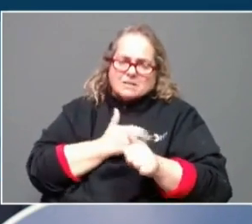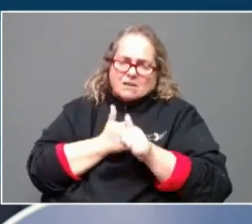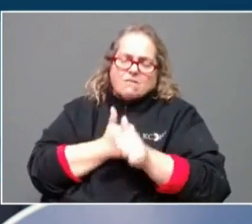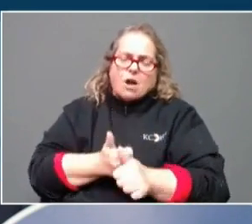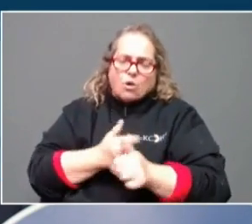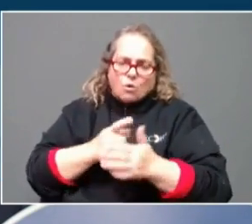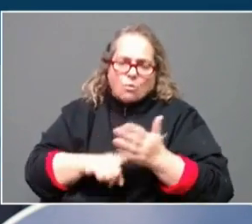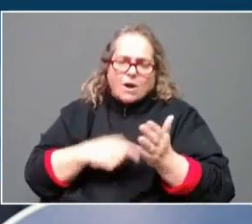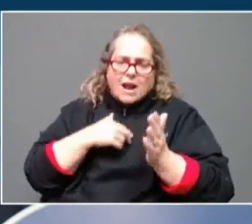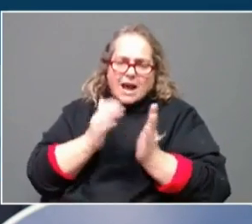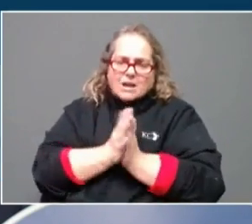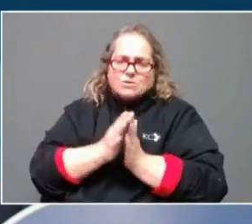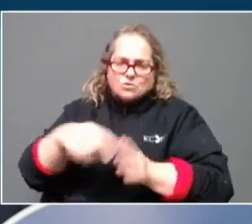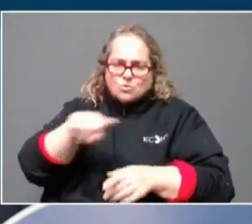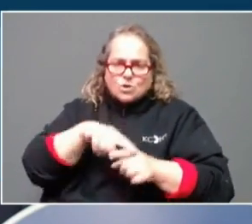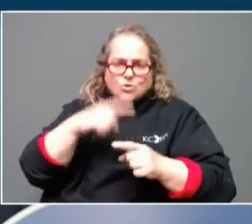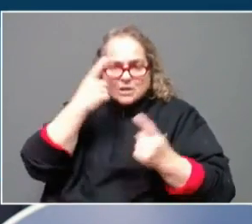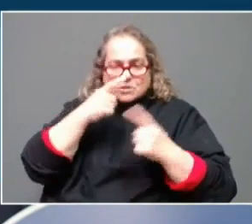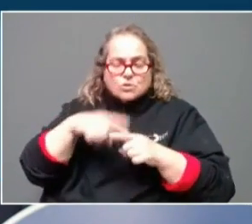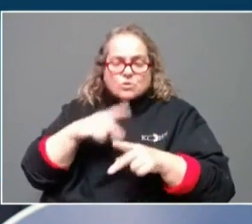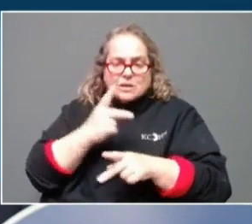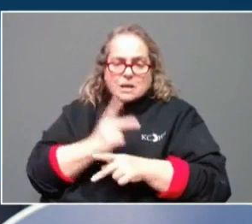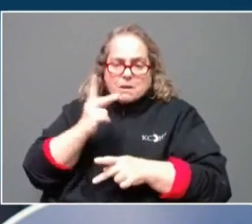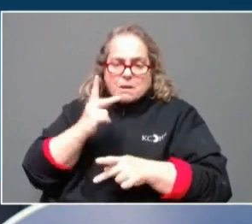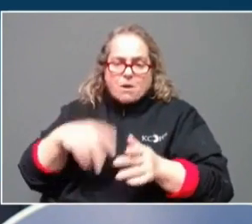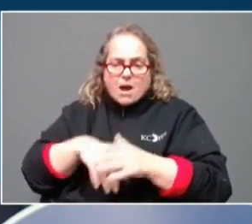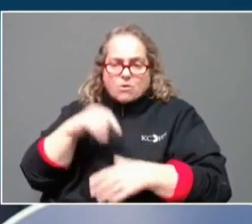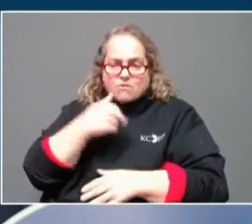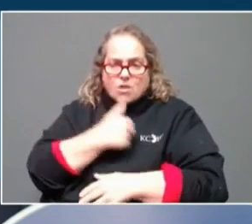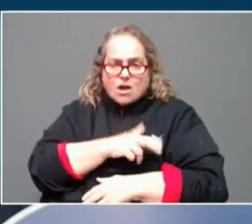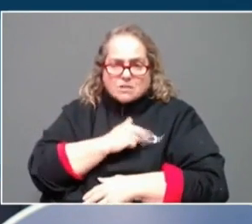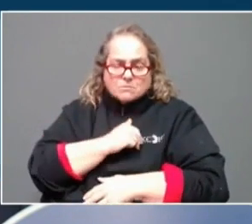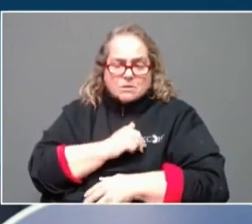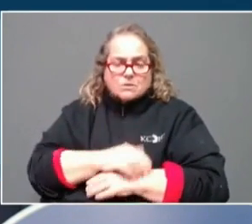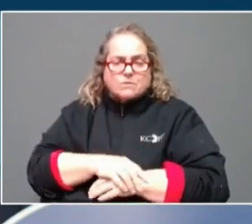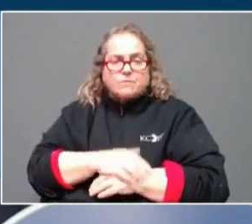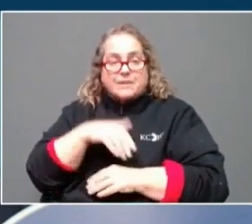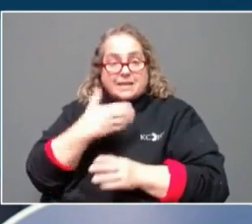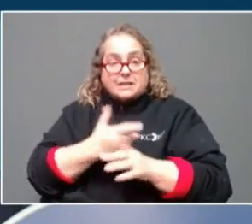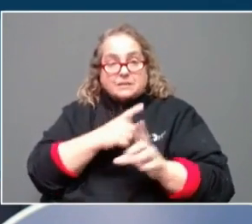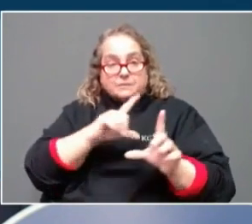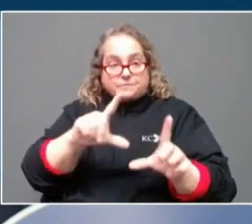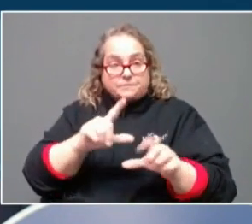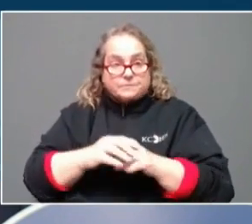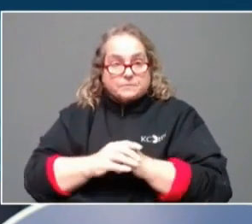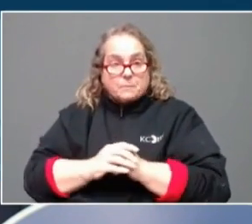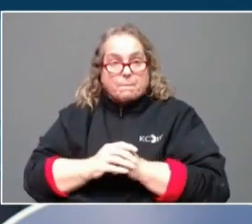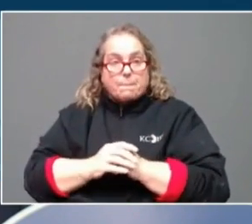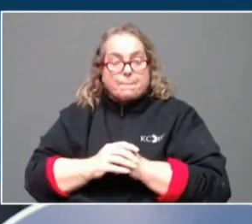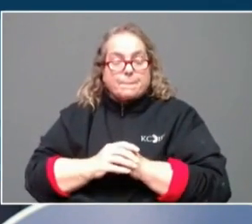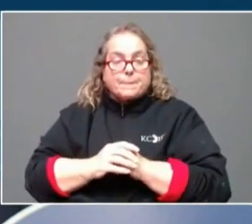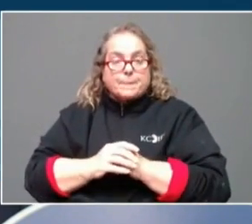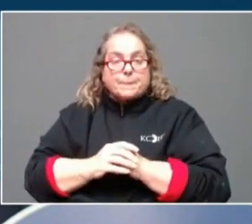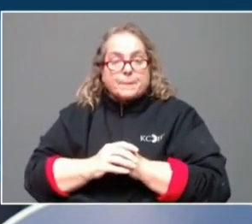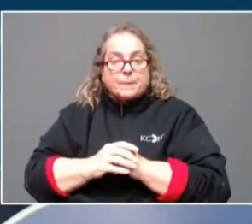keep people out of the hospital safe. If you do the next slide please, I would just do this very briefly. We intentionally picked some of these